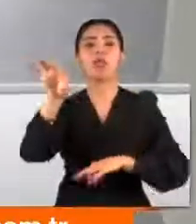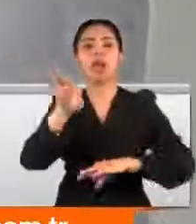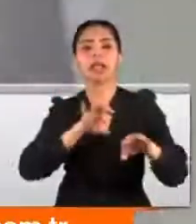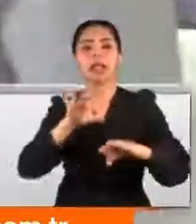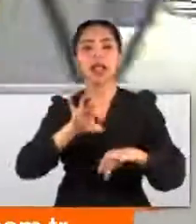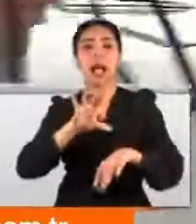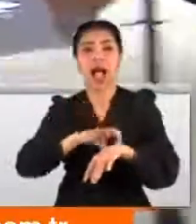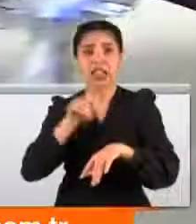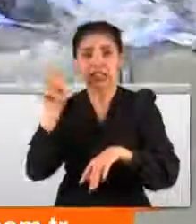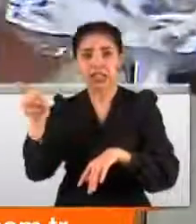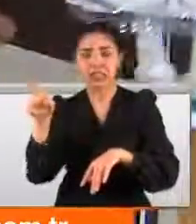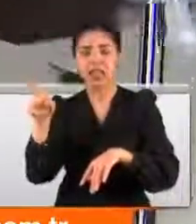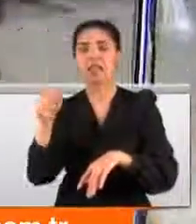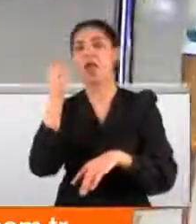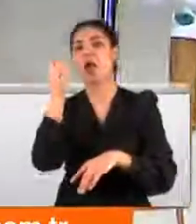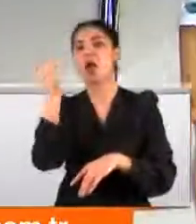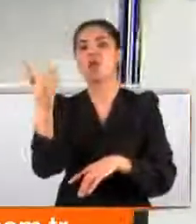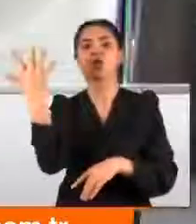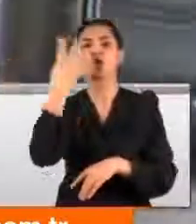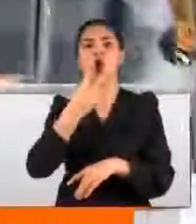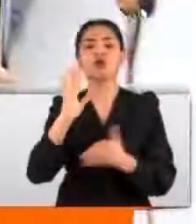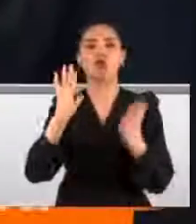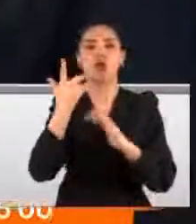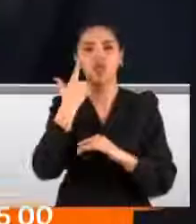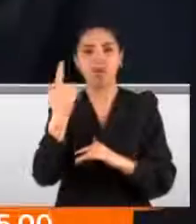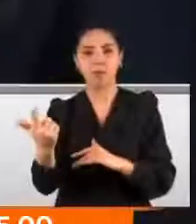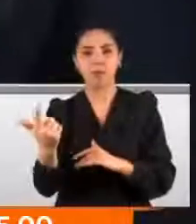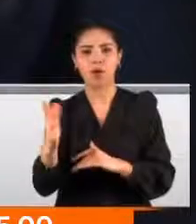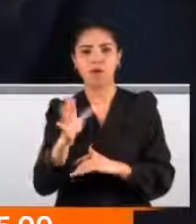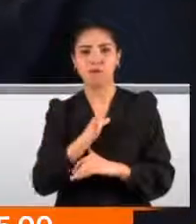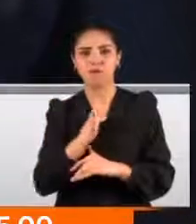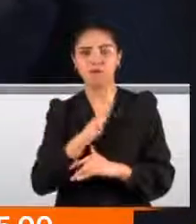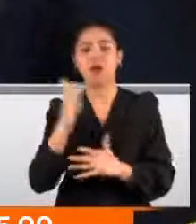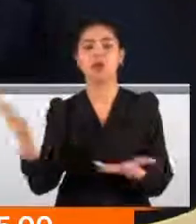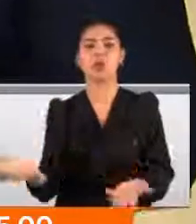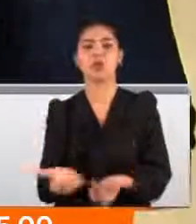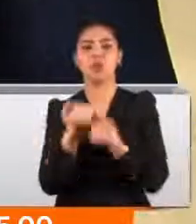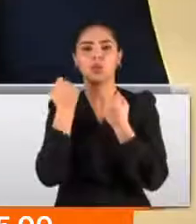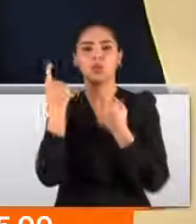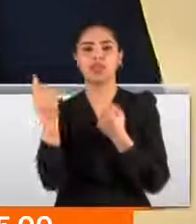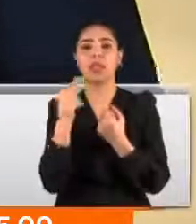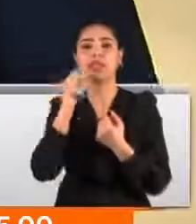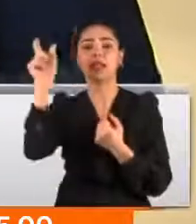who had no response to the two lines of chemotherapy. chemotherapies had no effect for Nurcan Bostancı